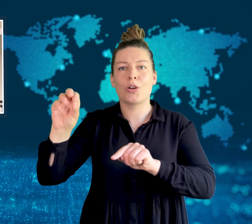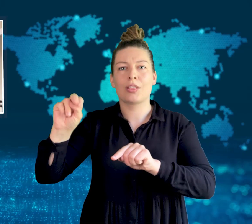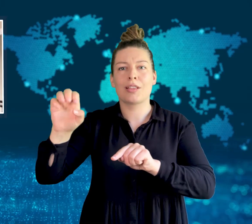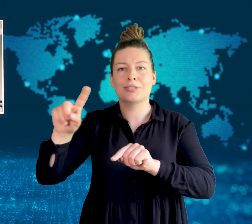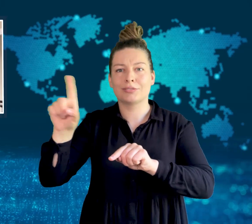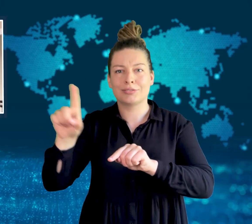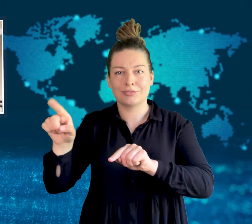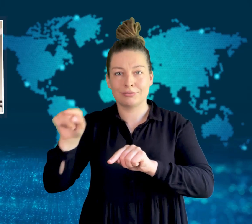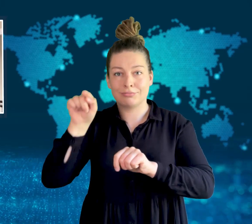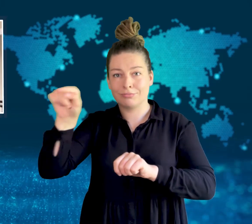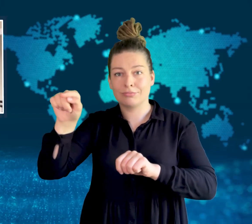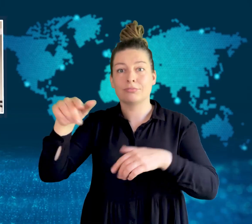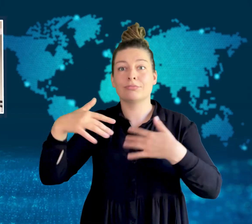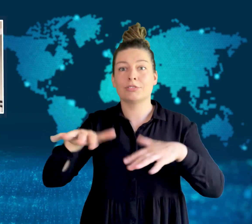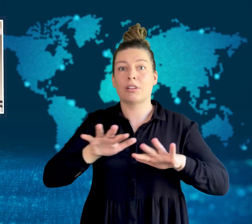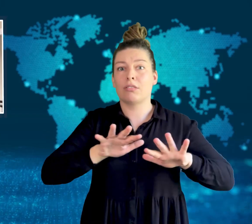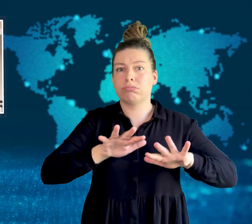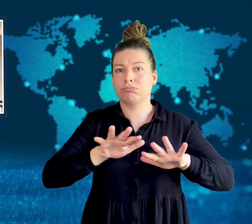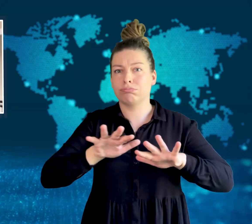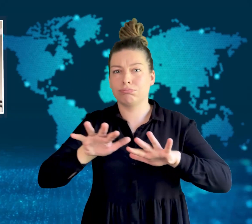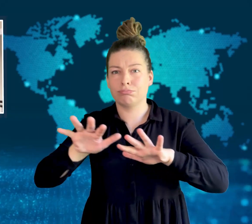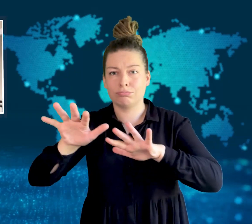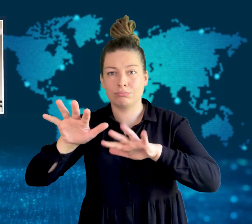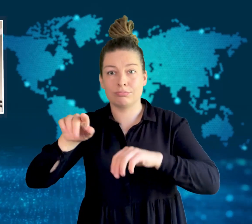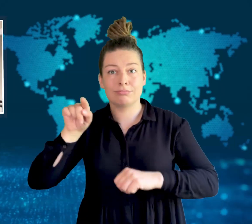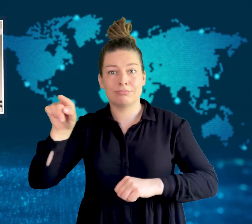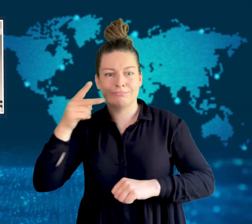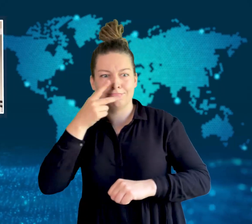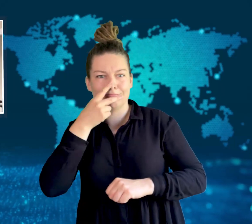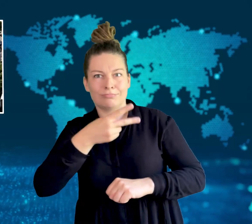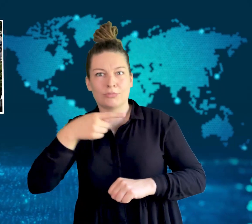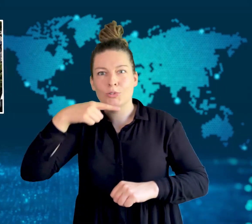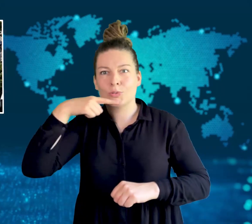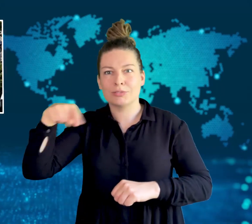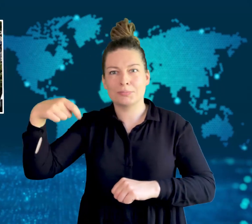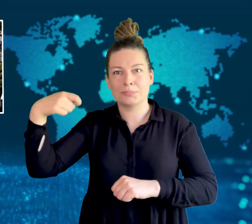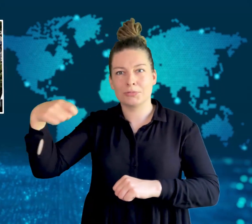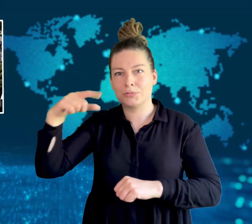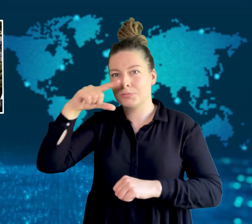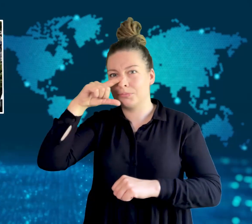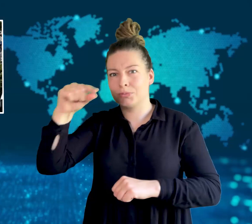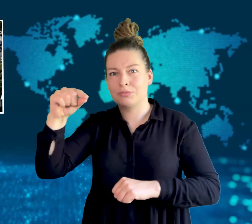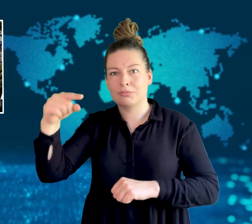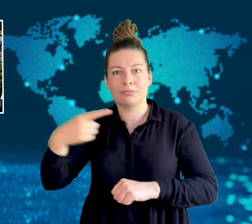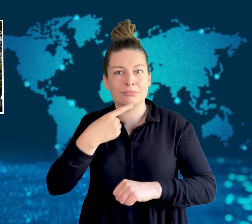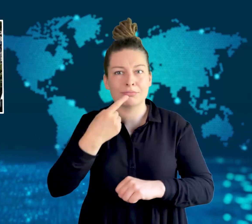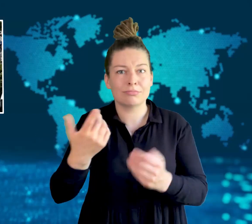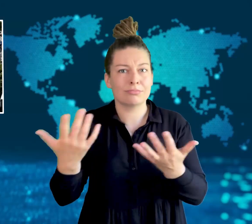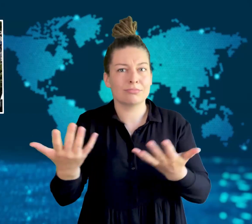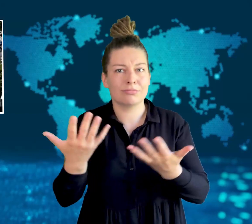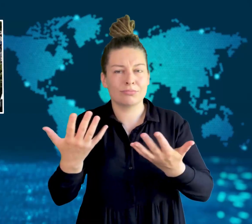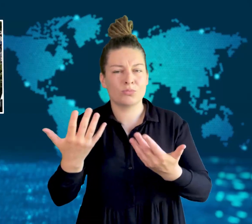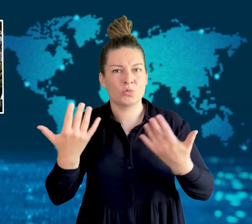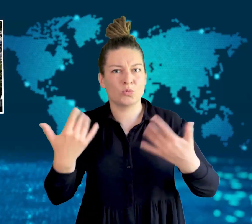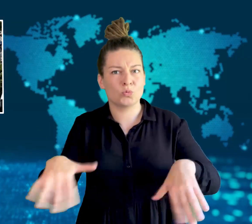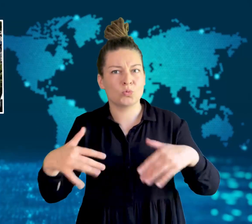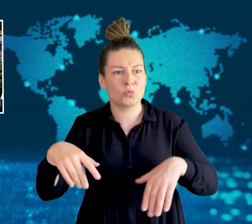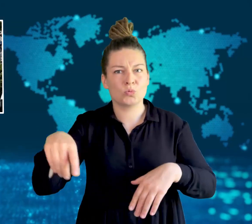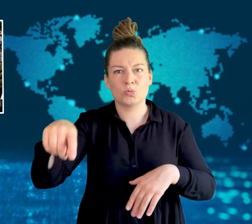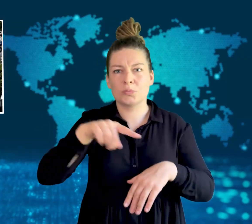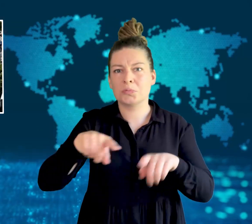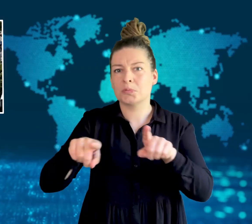Putin called the insurrection a "betrayal" and "a stab in the back,"